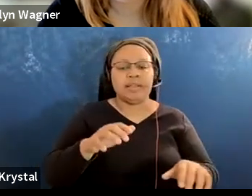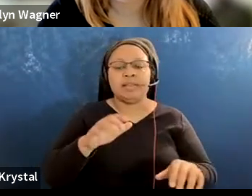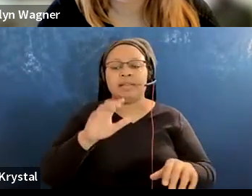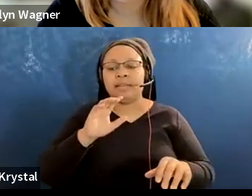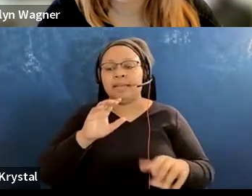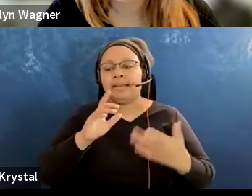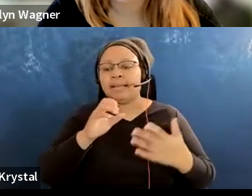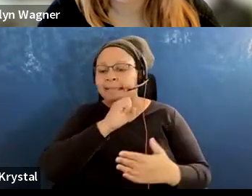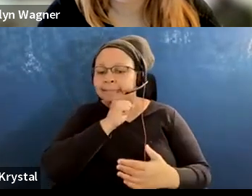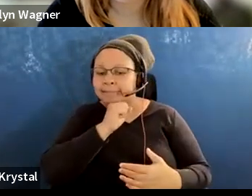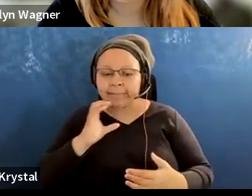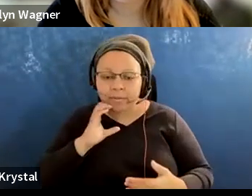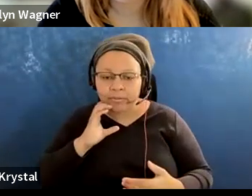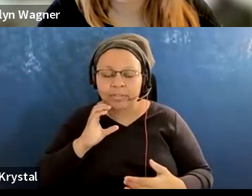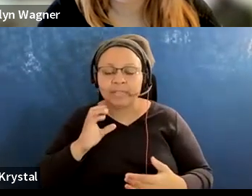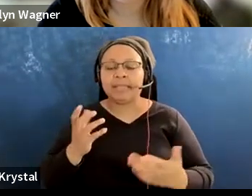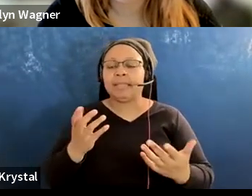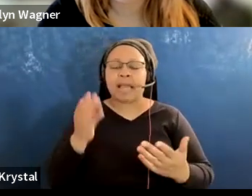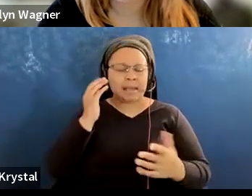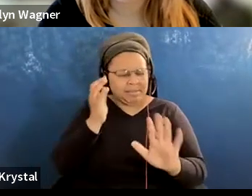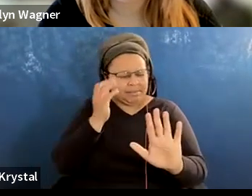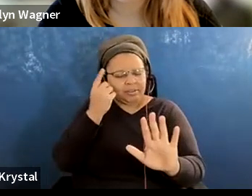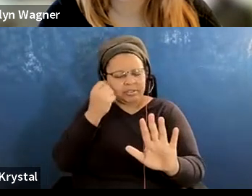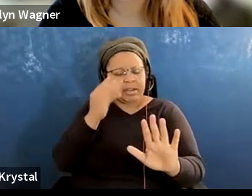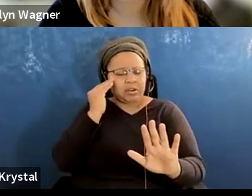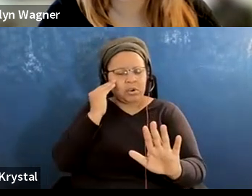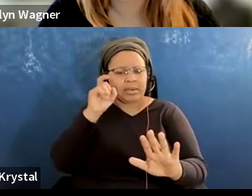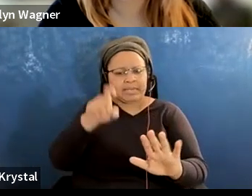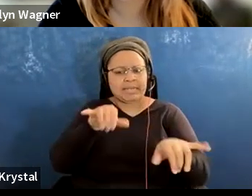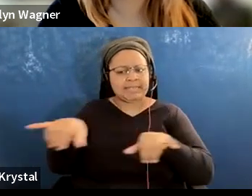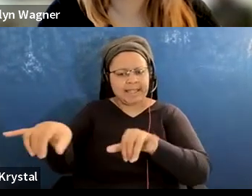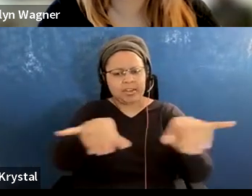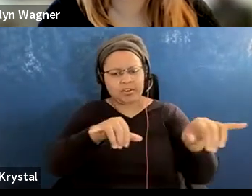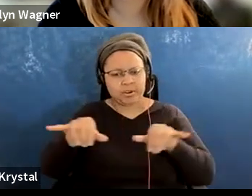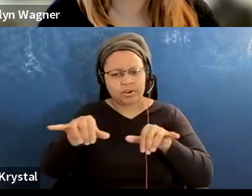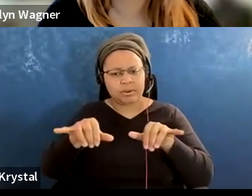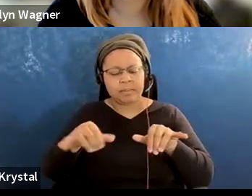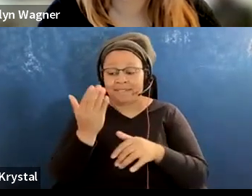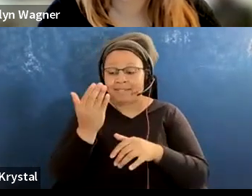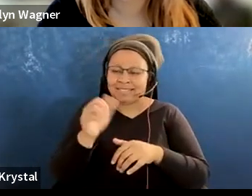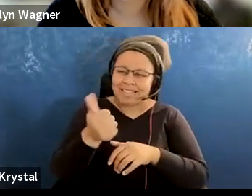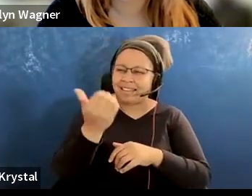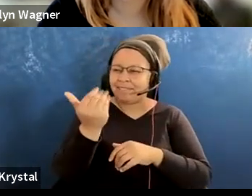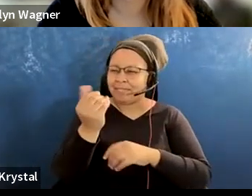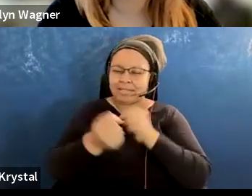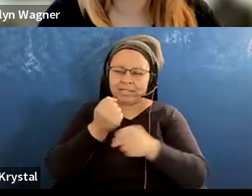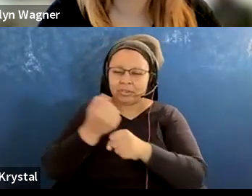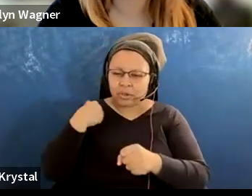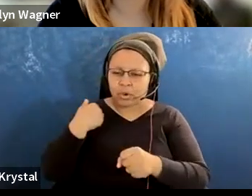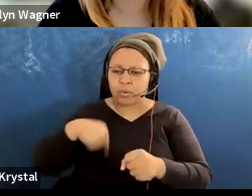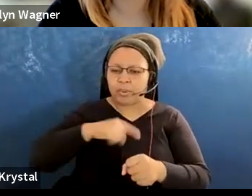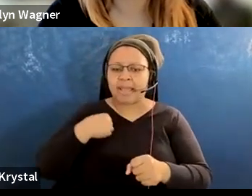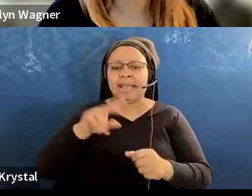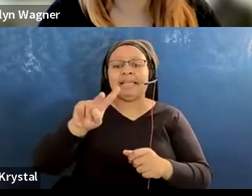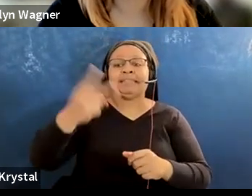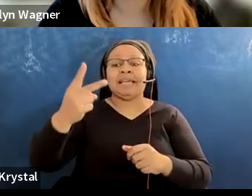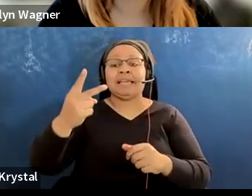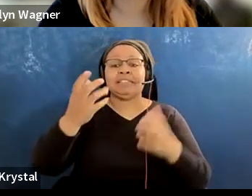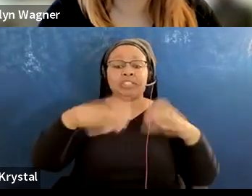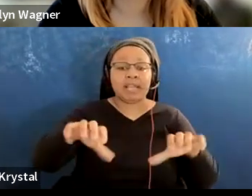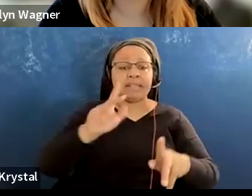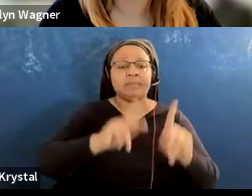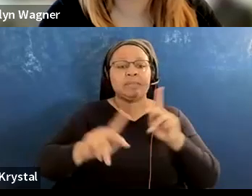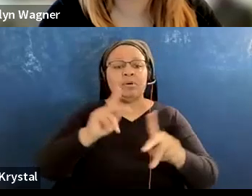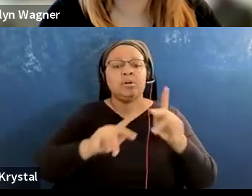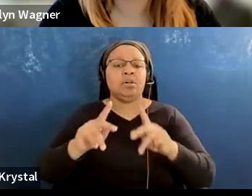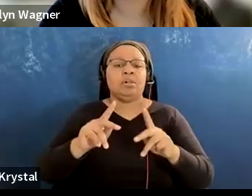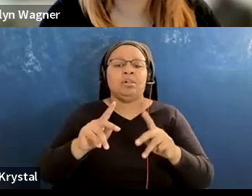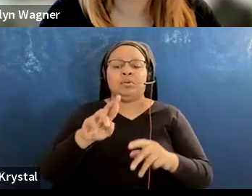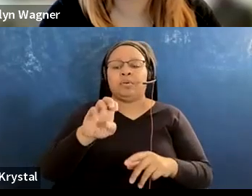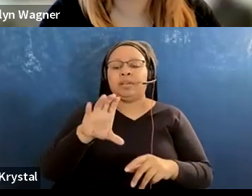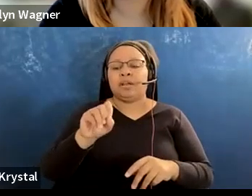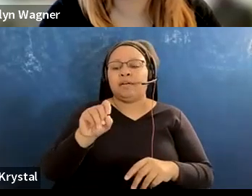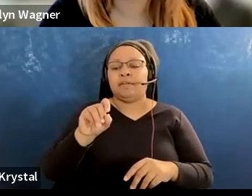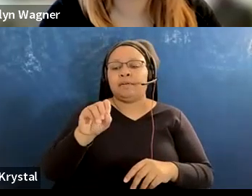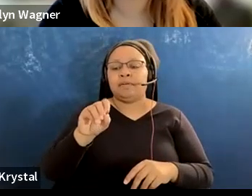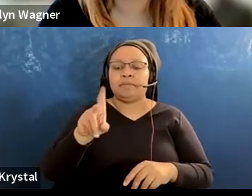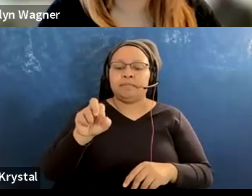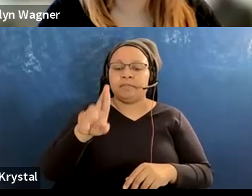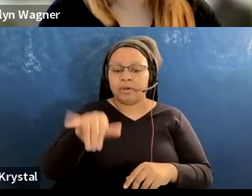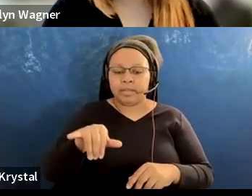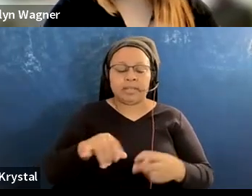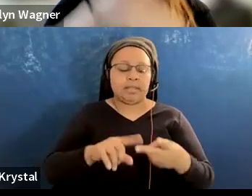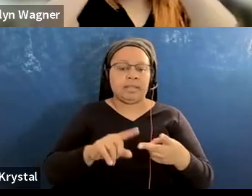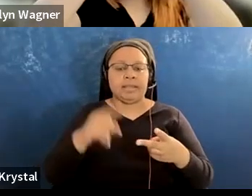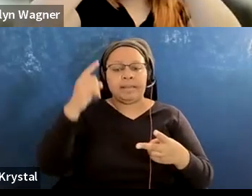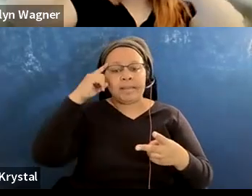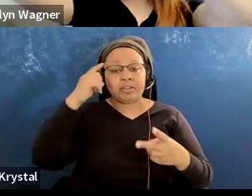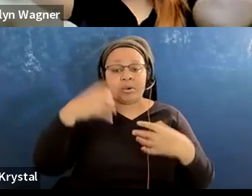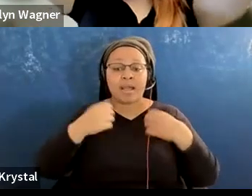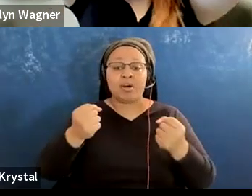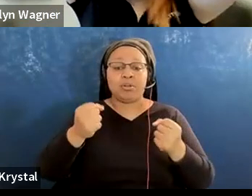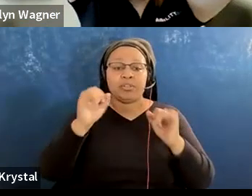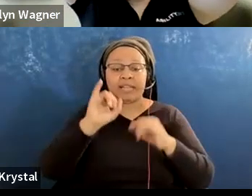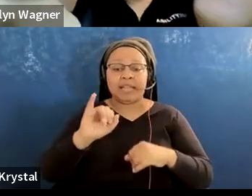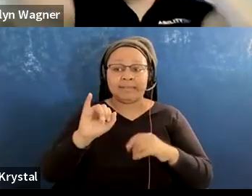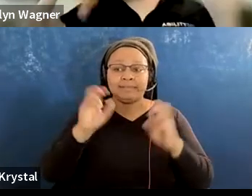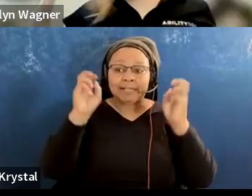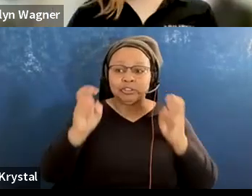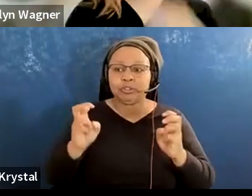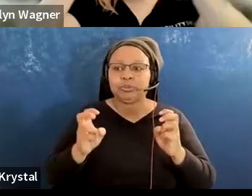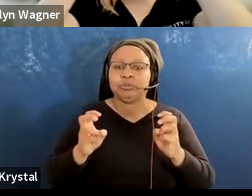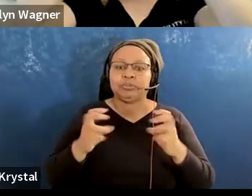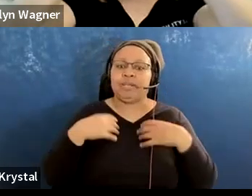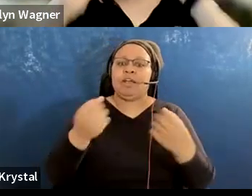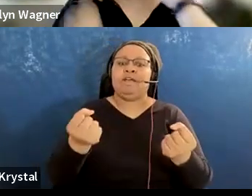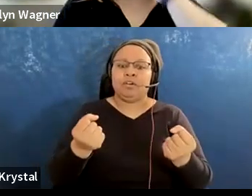: Sorry it keeps going away from me. This -- I don't know if this is more of a comment or complaint, but what I am finding in Florida, specifically, is that especially when DCS stepped in and starting do all our clearinghouses from our peers support to our DSPs. They made it so much harder for people to work